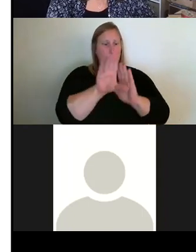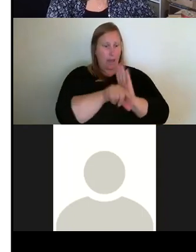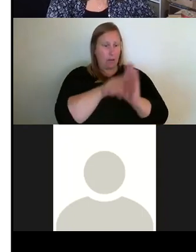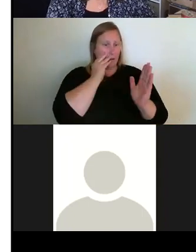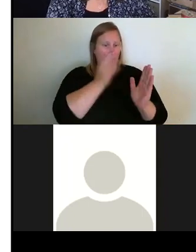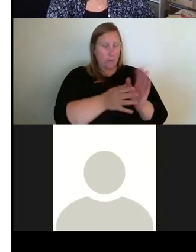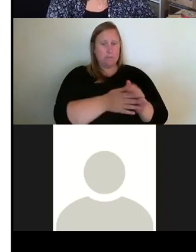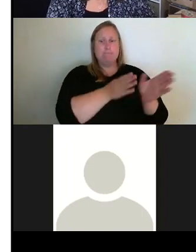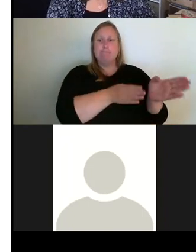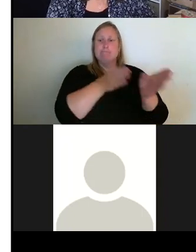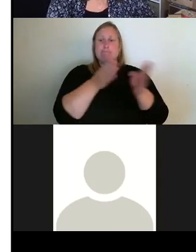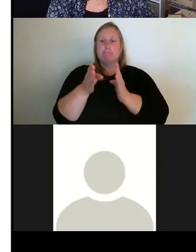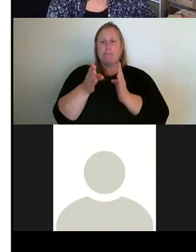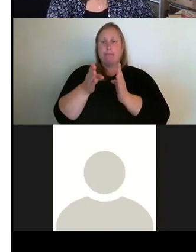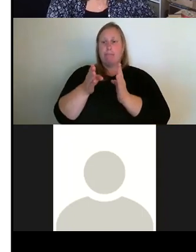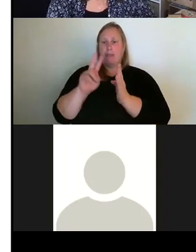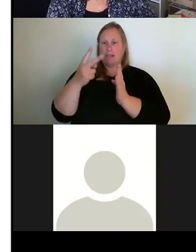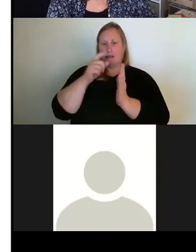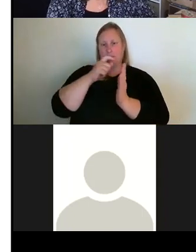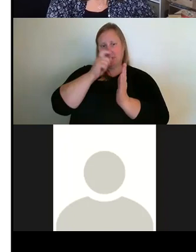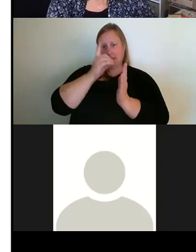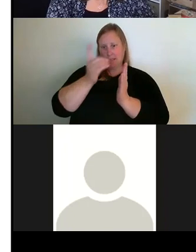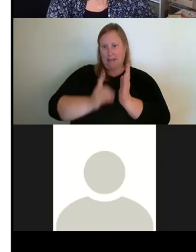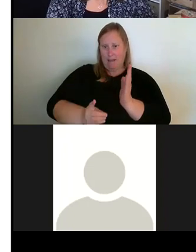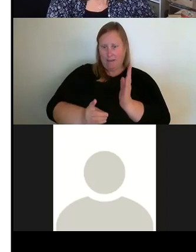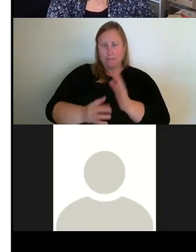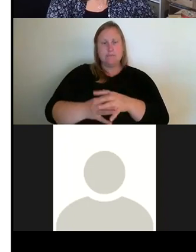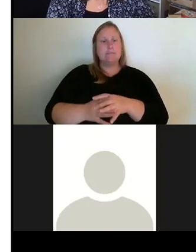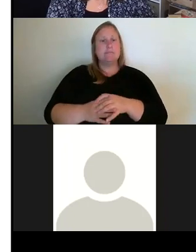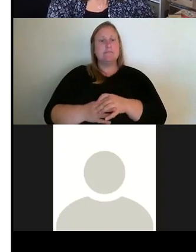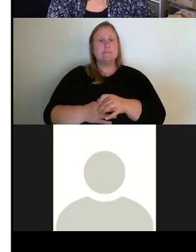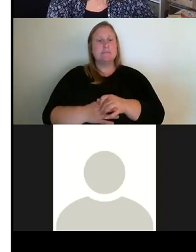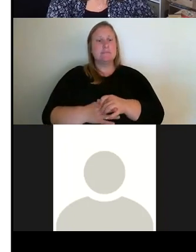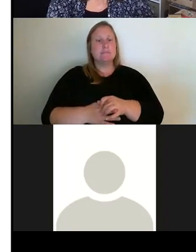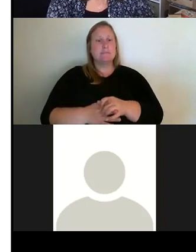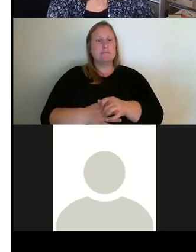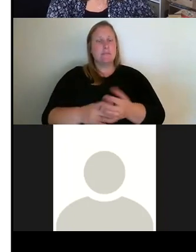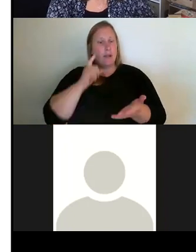Then you will move to the second column, which is design. You want to make sure you identified how headings